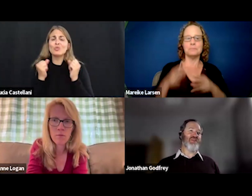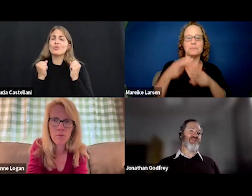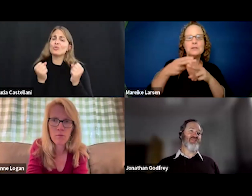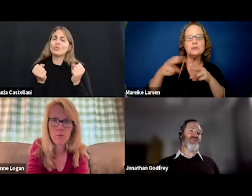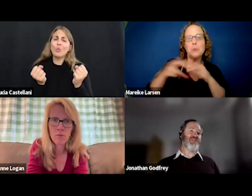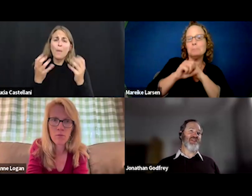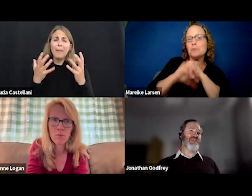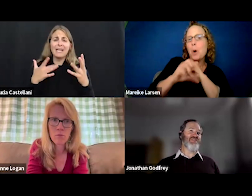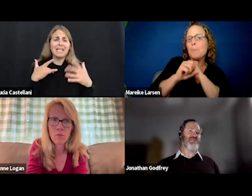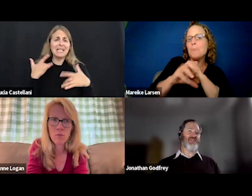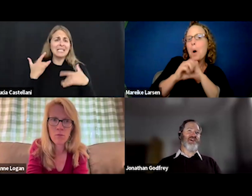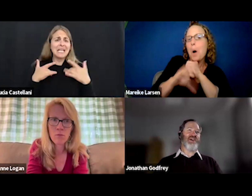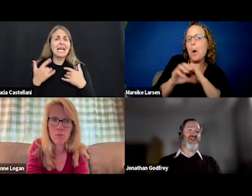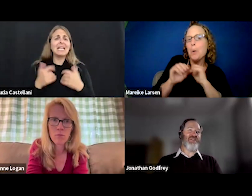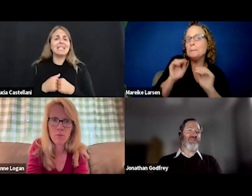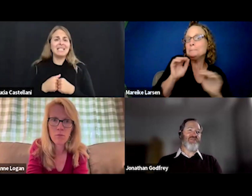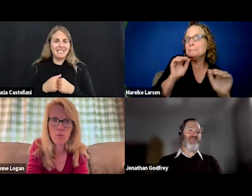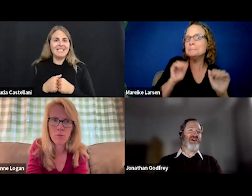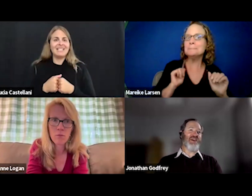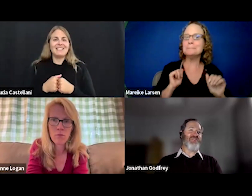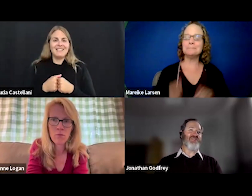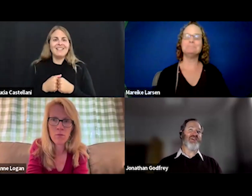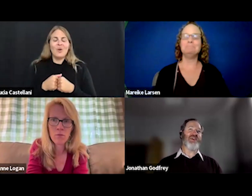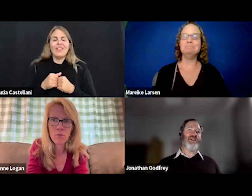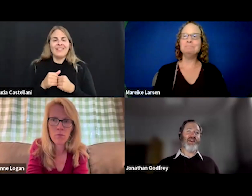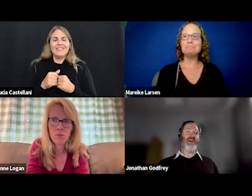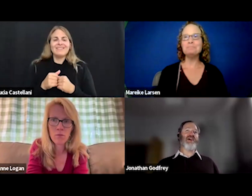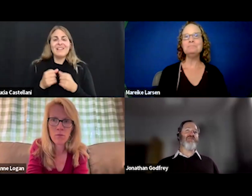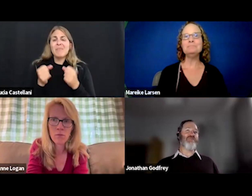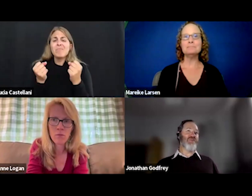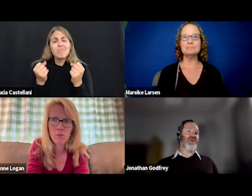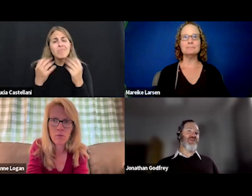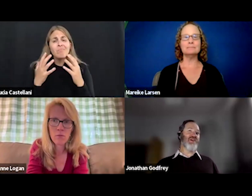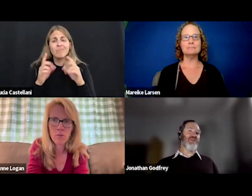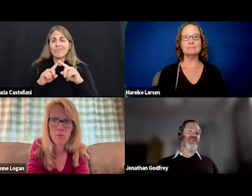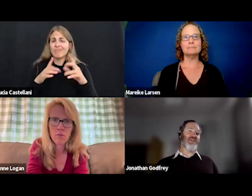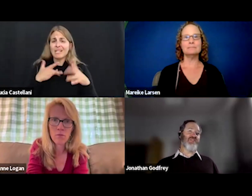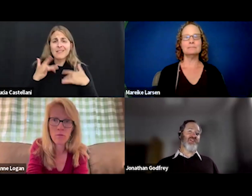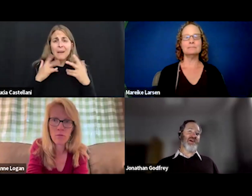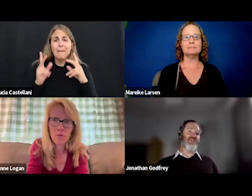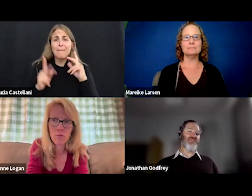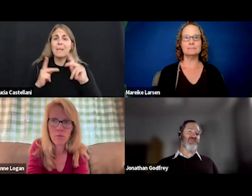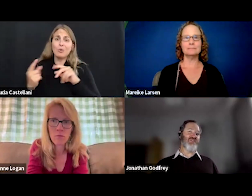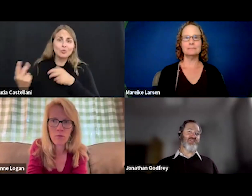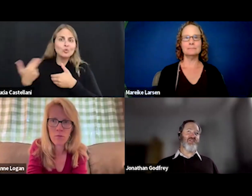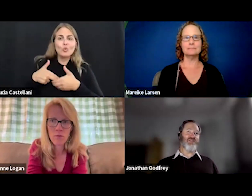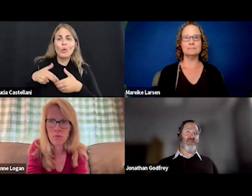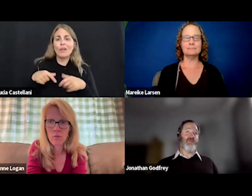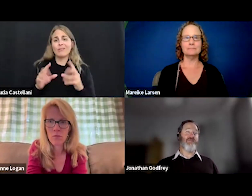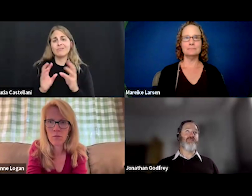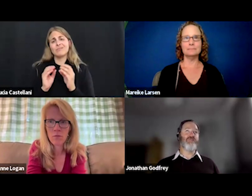things over the next few days in the continuation of the series.